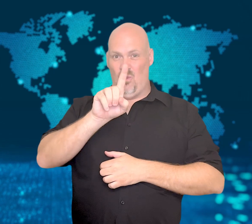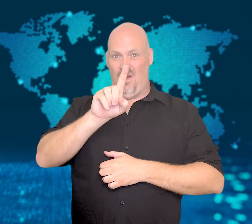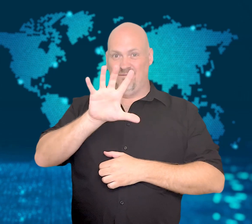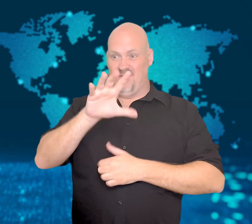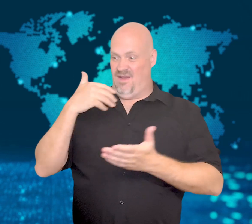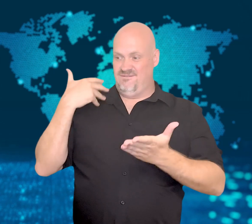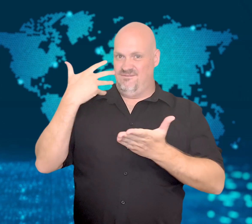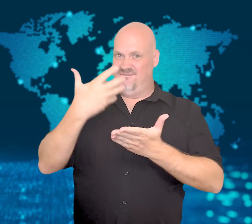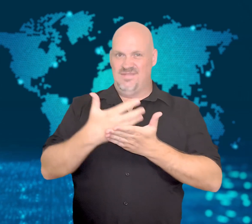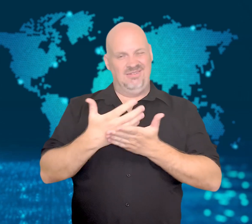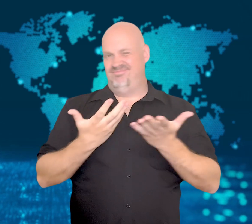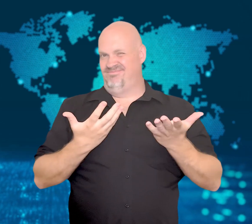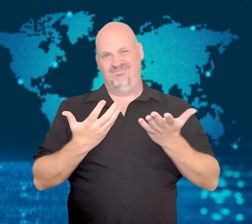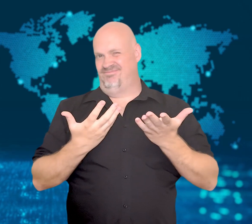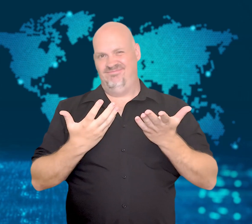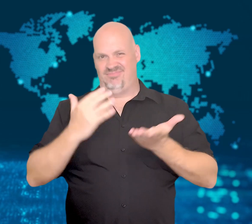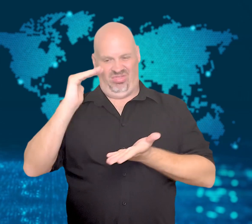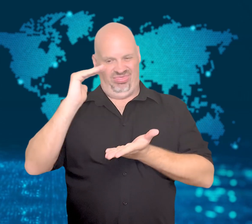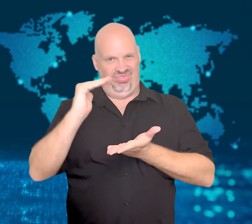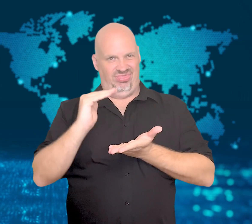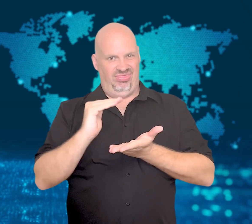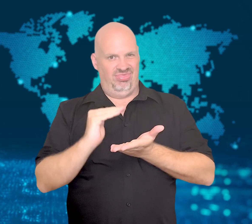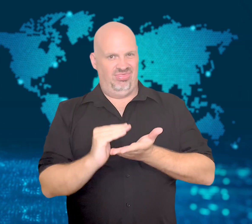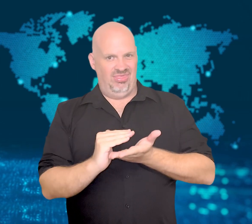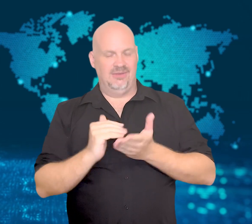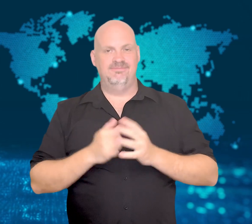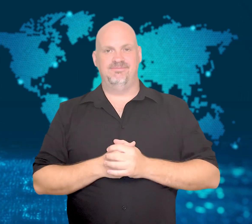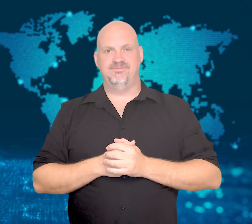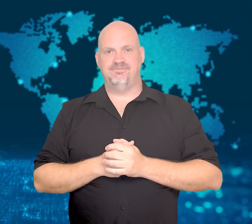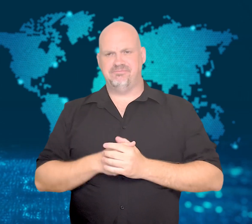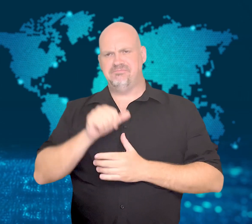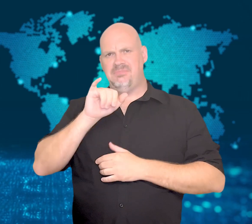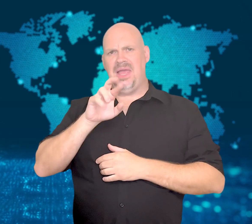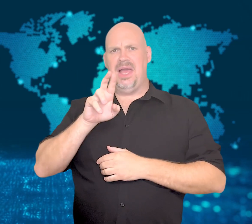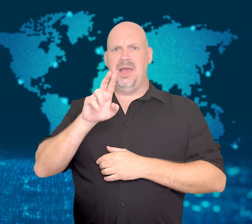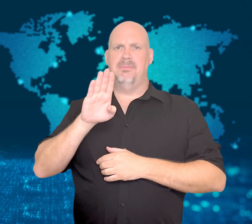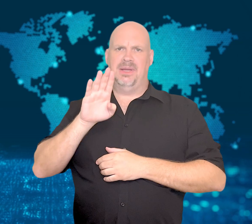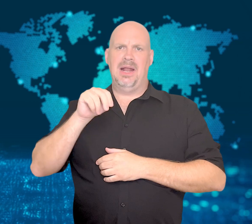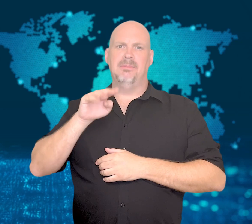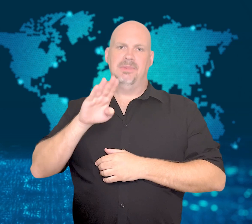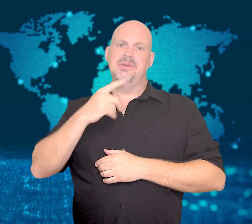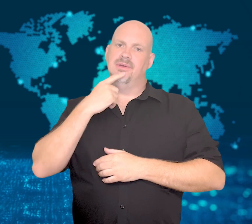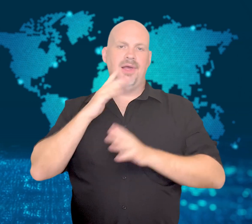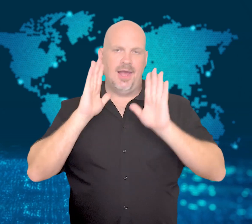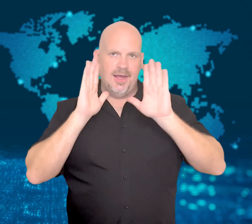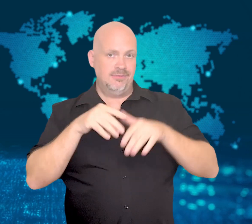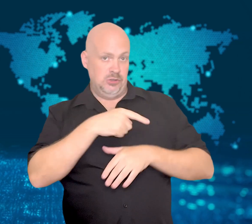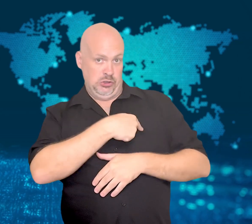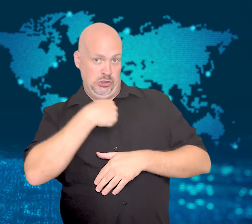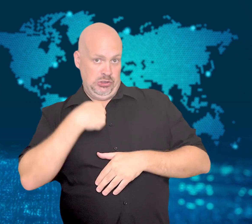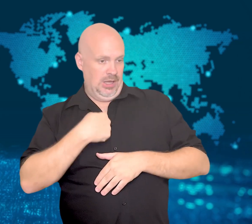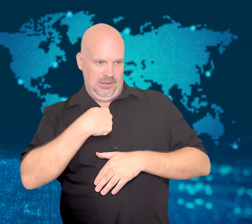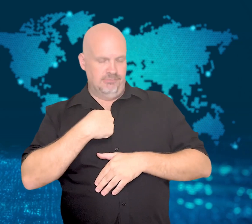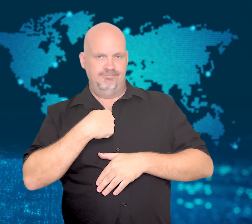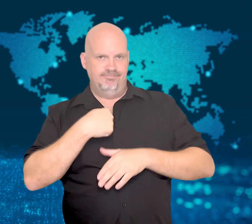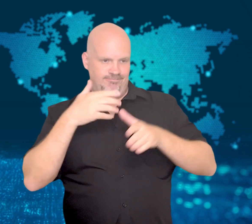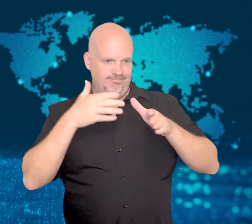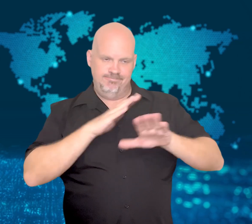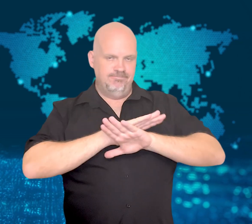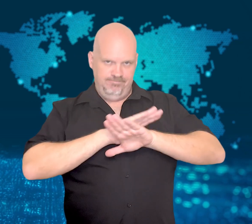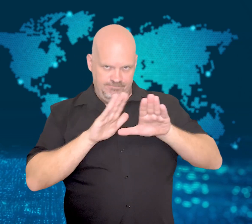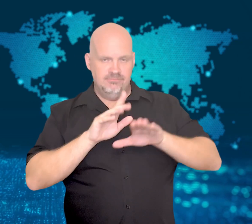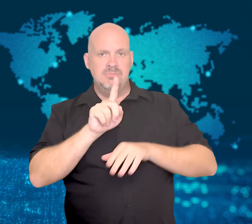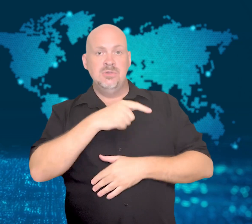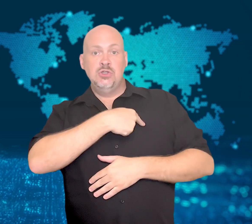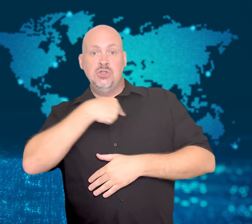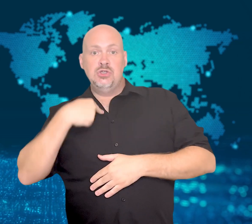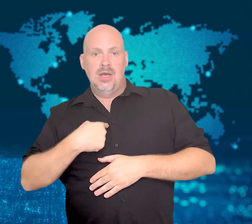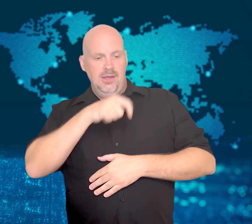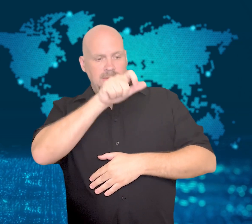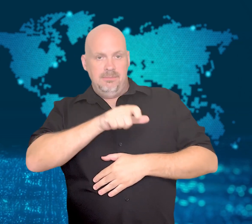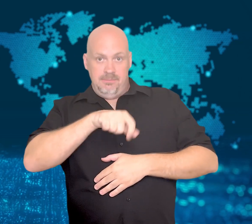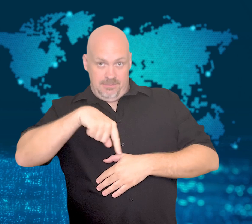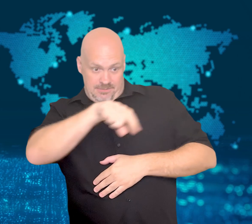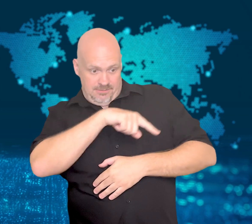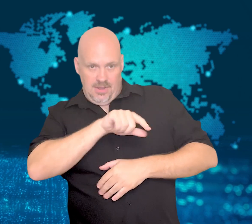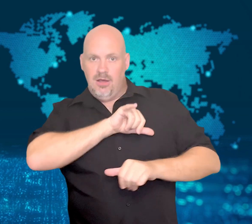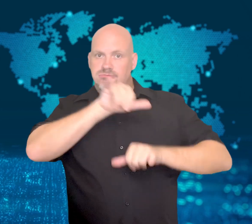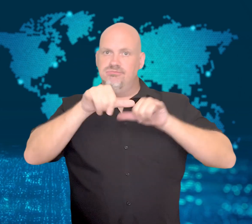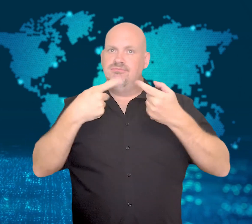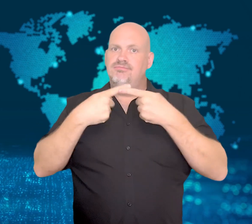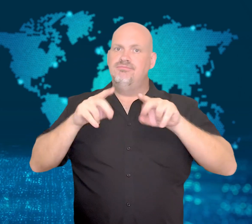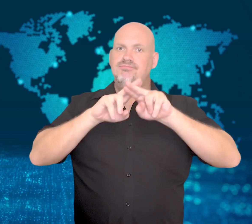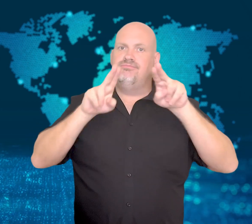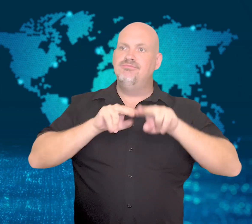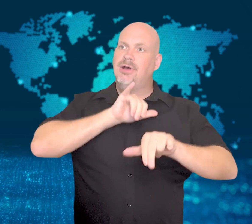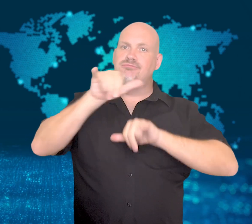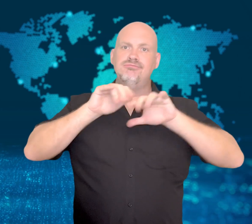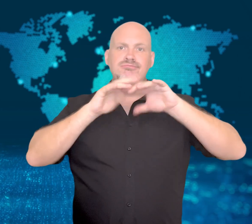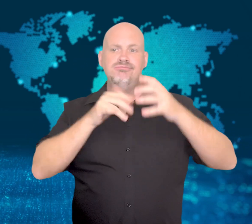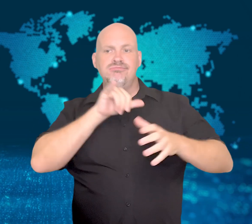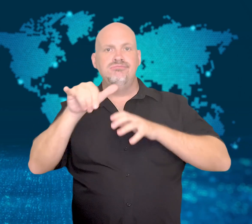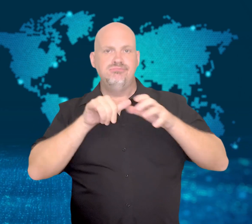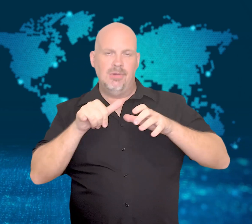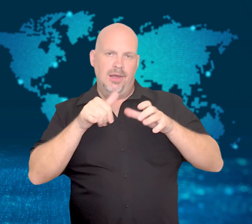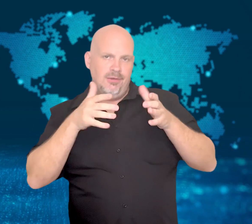Airbnb said it will focus on Chinese tourists who travel to foreign countries.